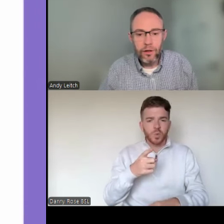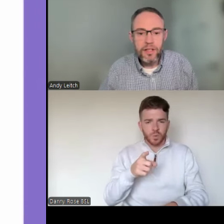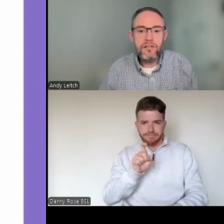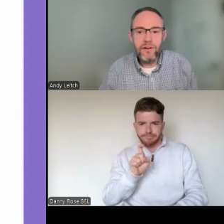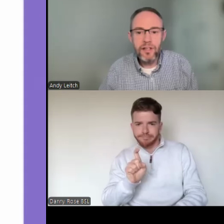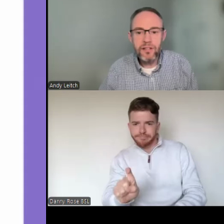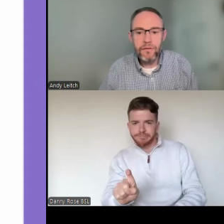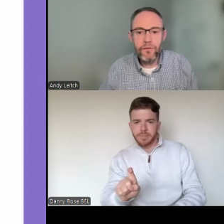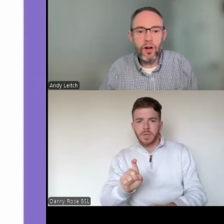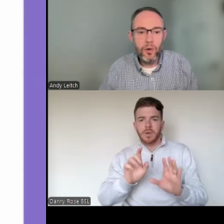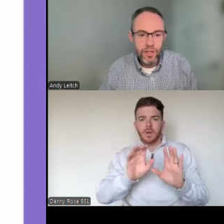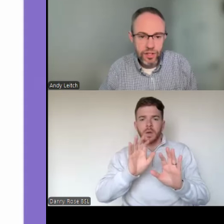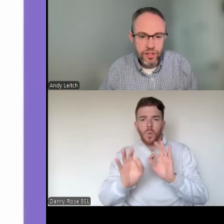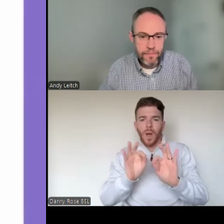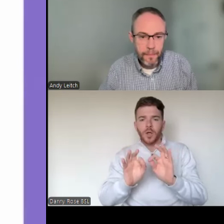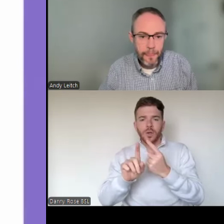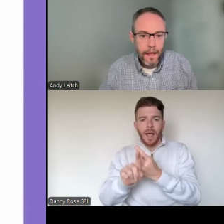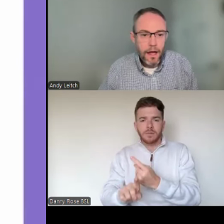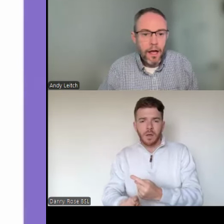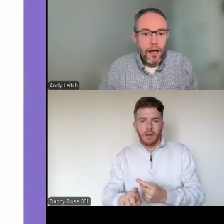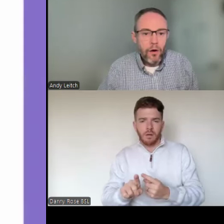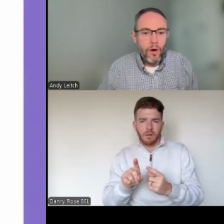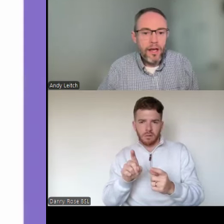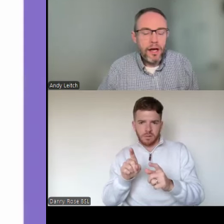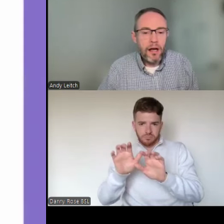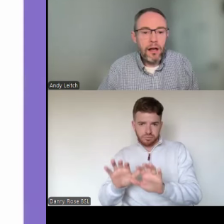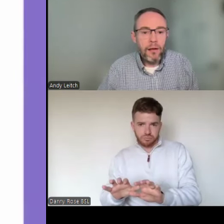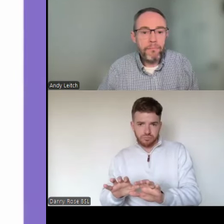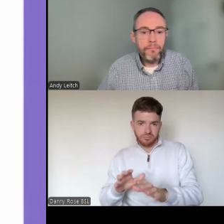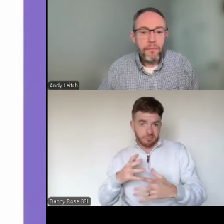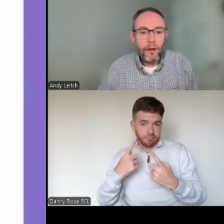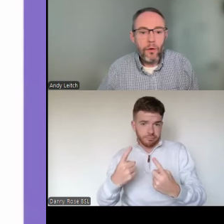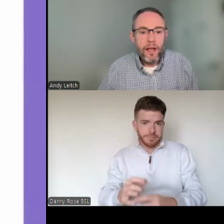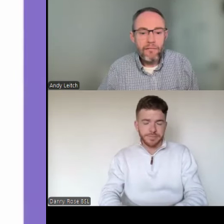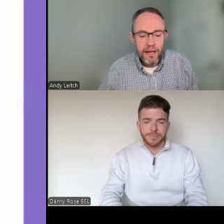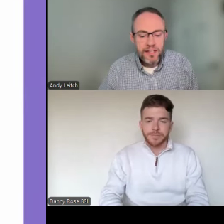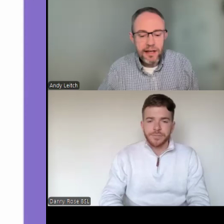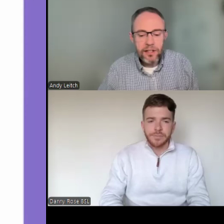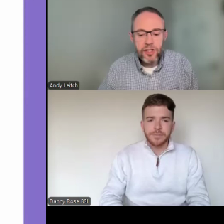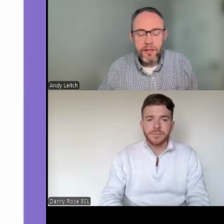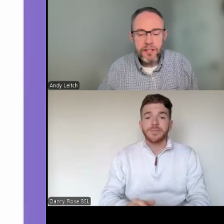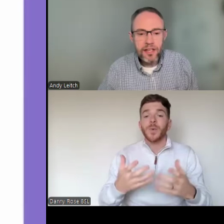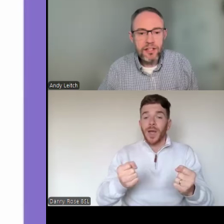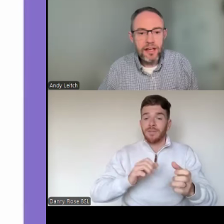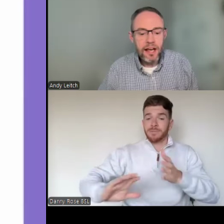on the interface if you've got any questions. We have BSL interpretation today,